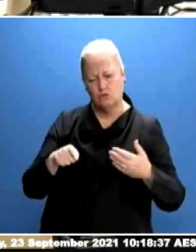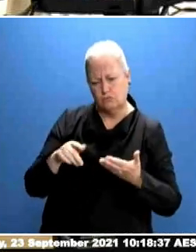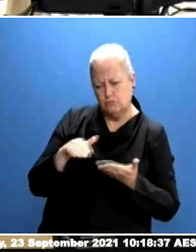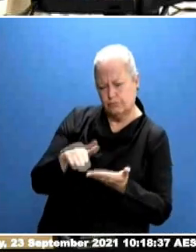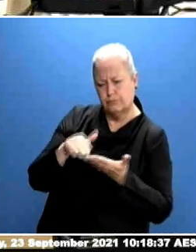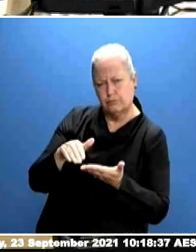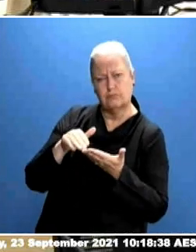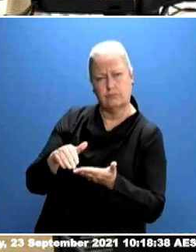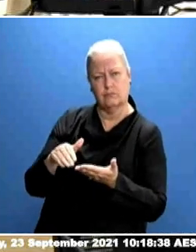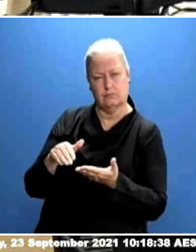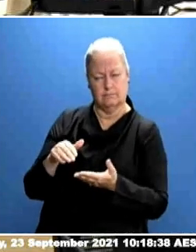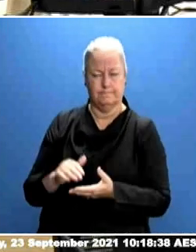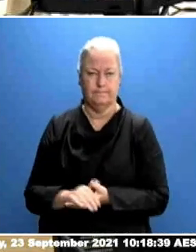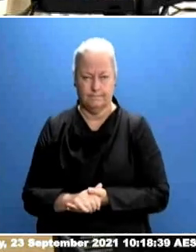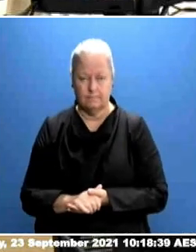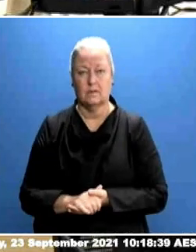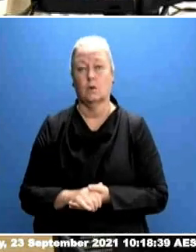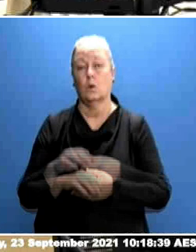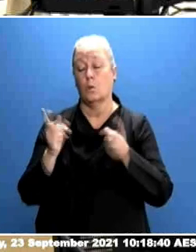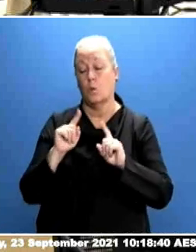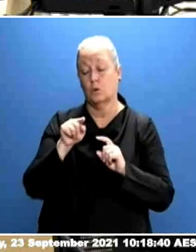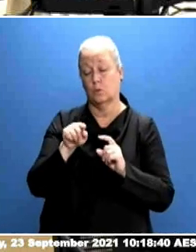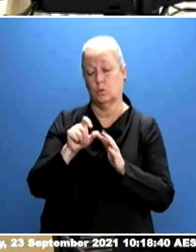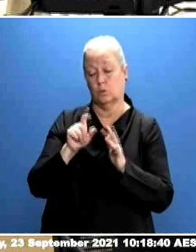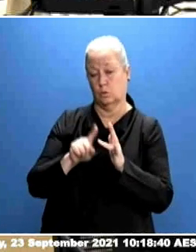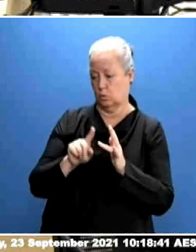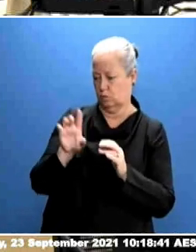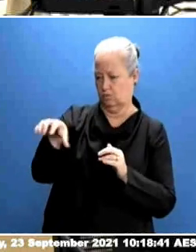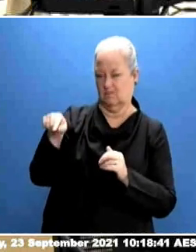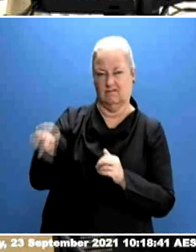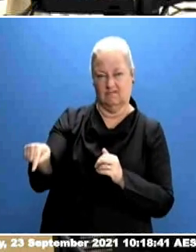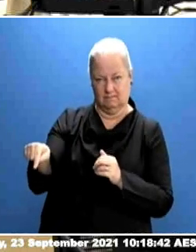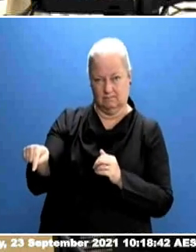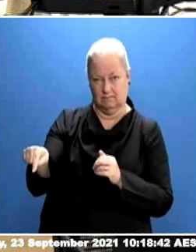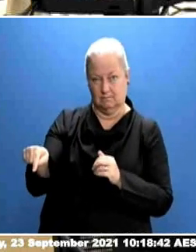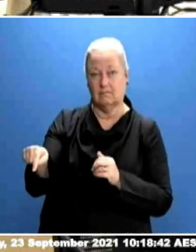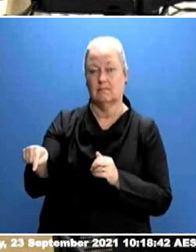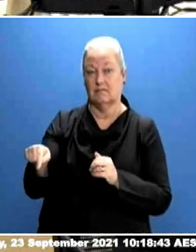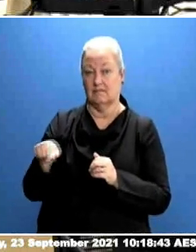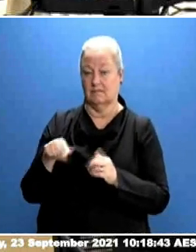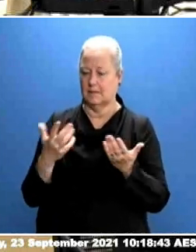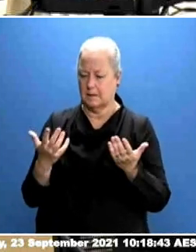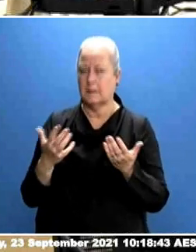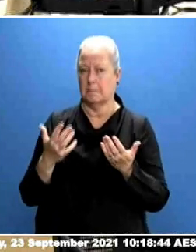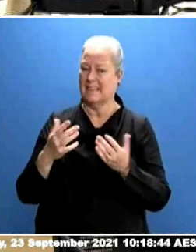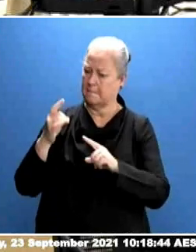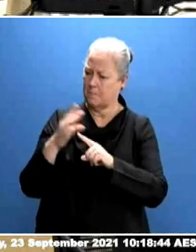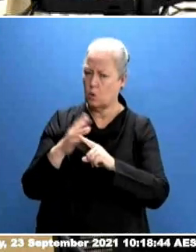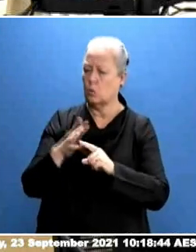what's to be done at the centre has to be that type of priority stabilising of the behaviour